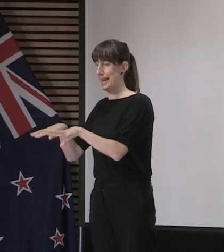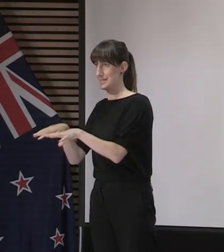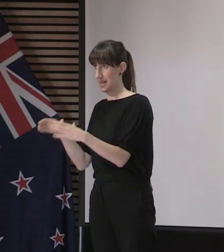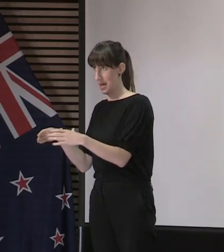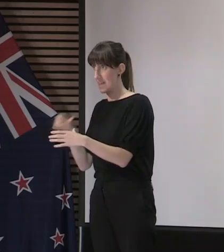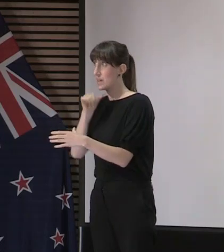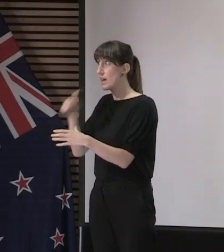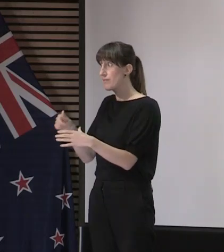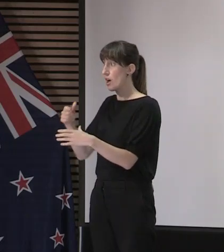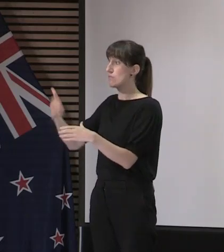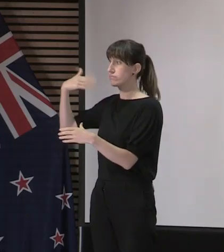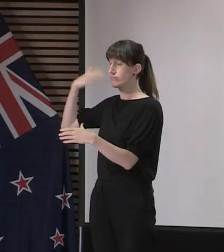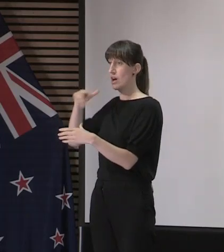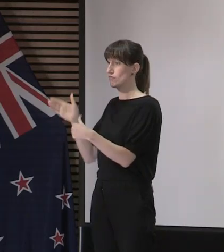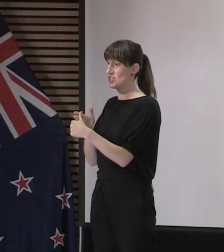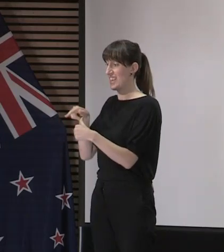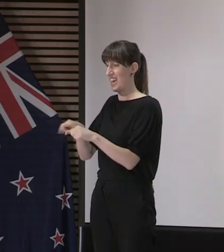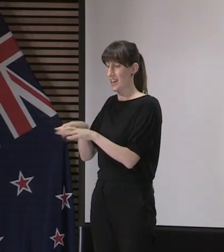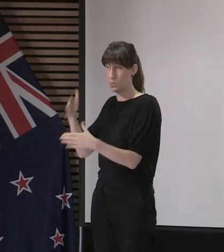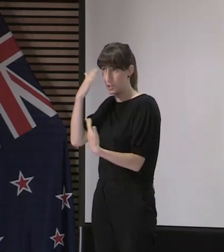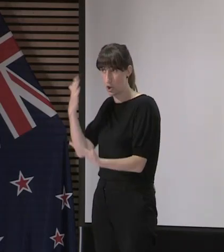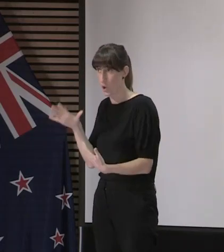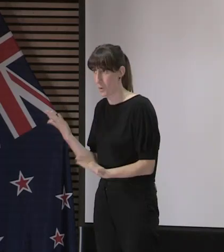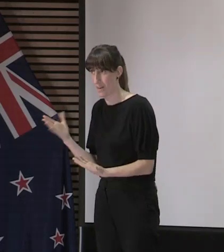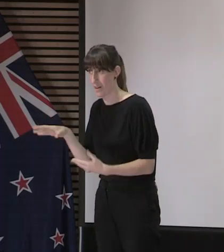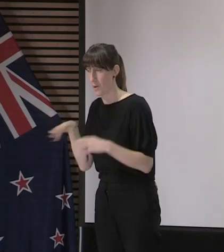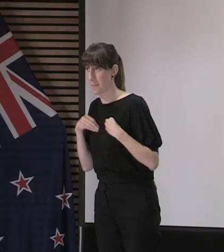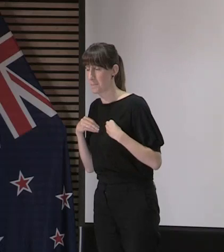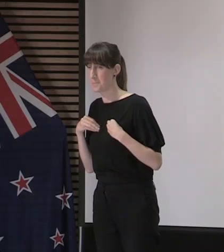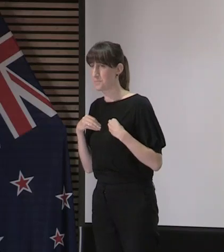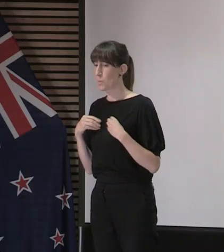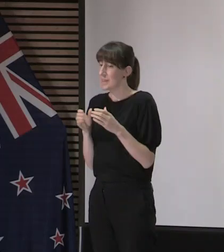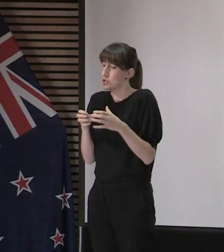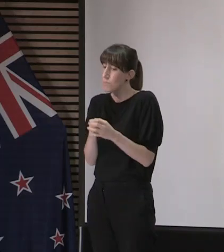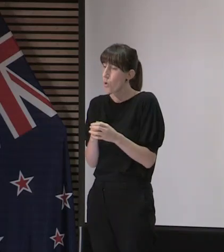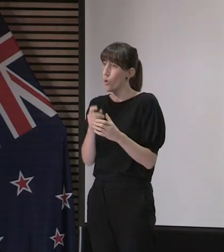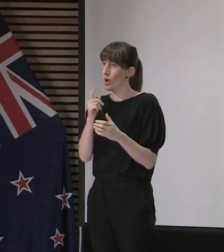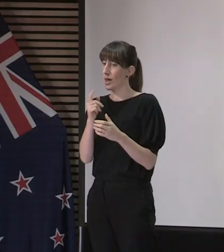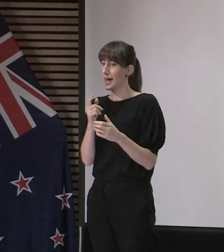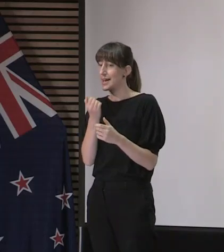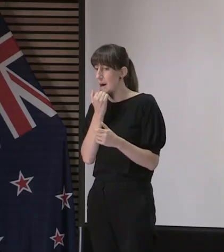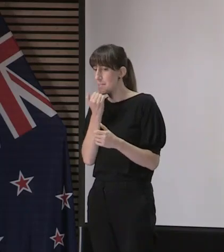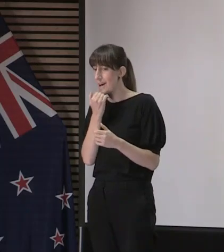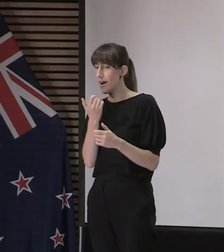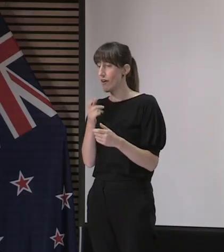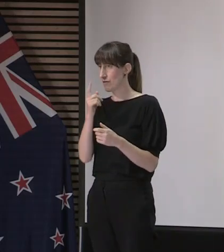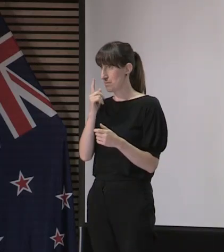we don't know where that case or cluster came from originally.